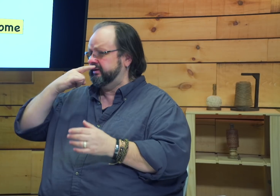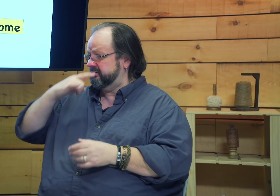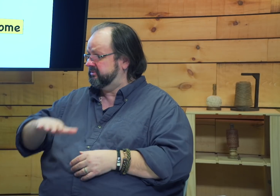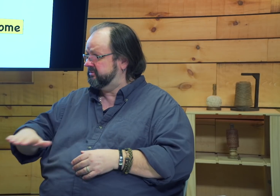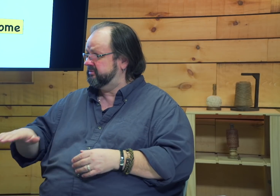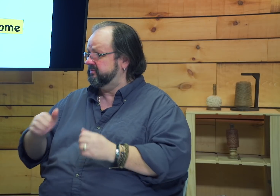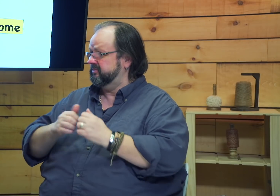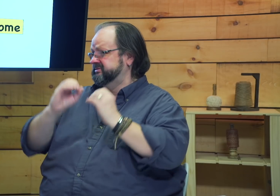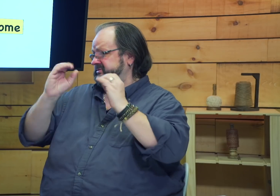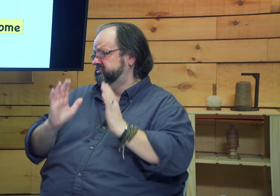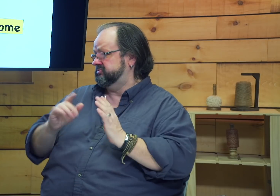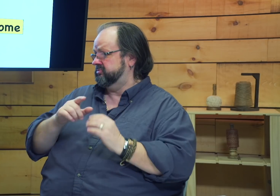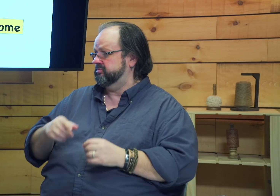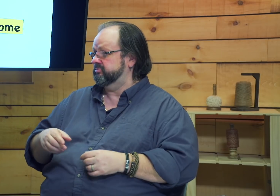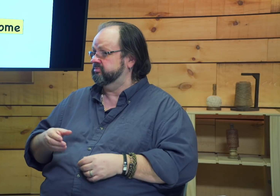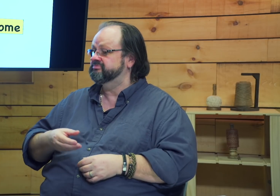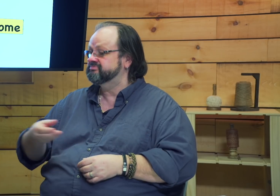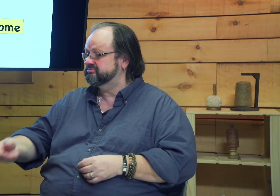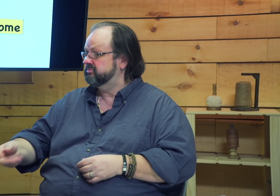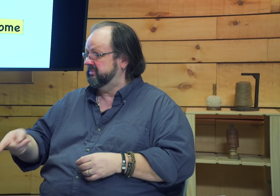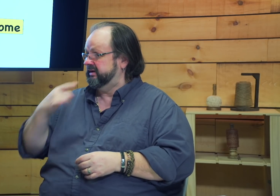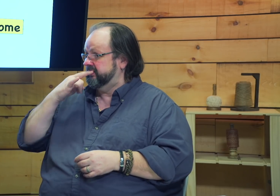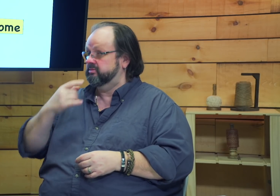Sometimes when little kids are with a teacher and the teacher gives them something